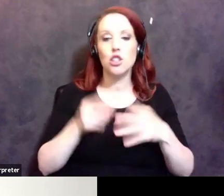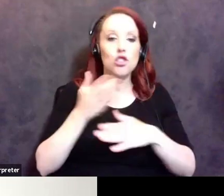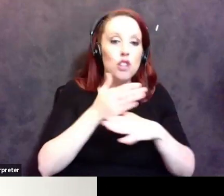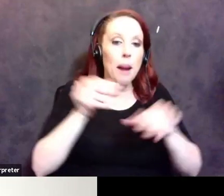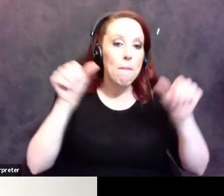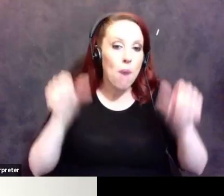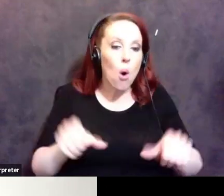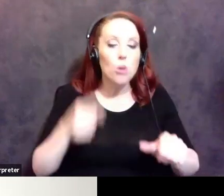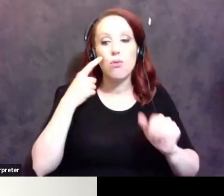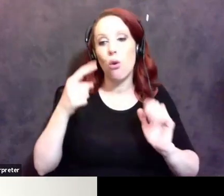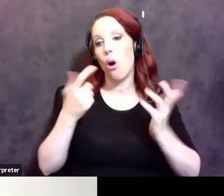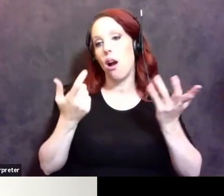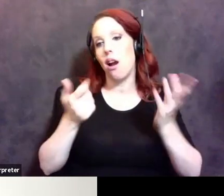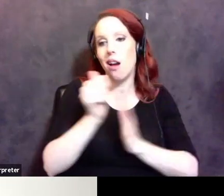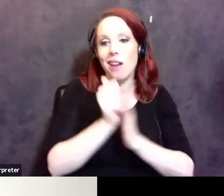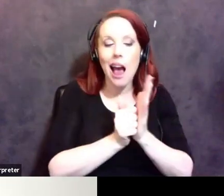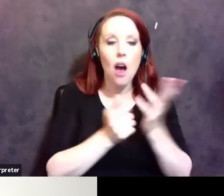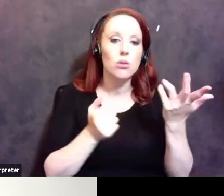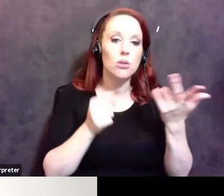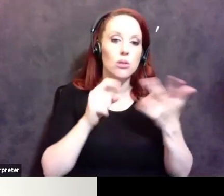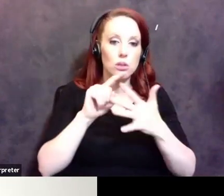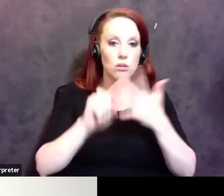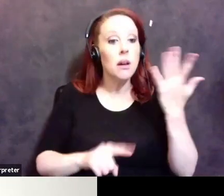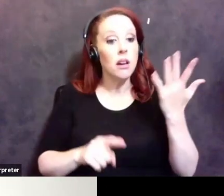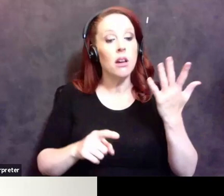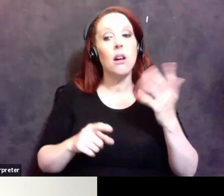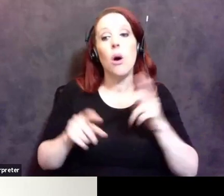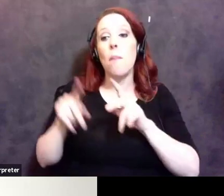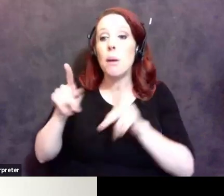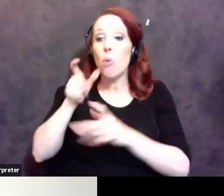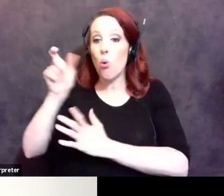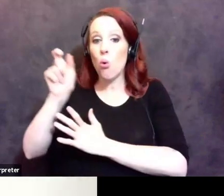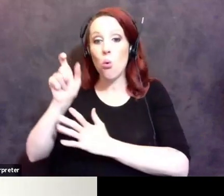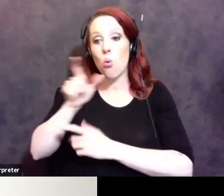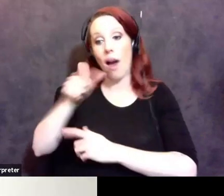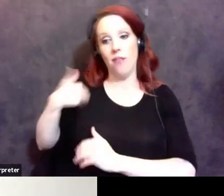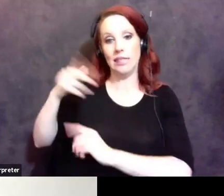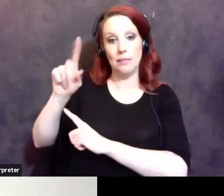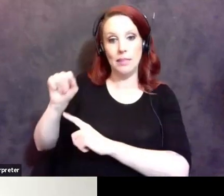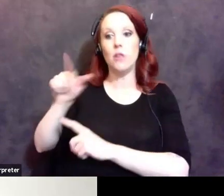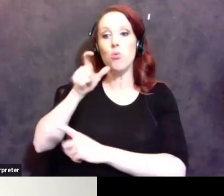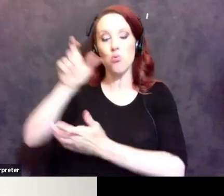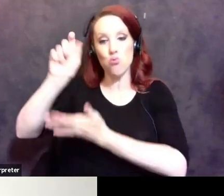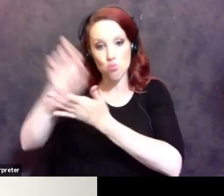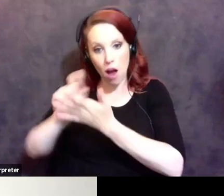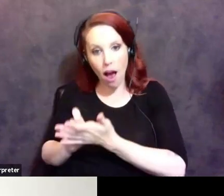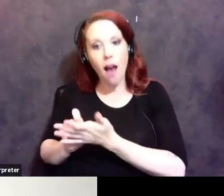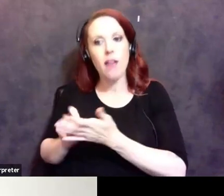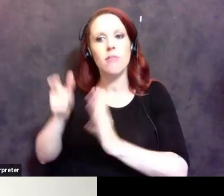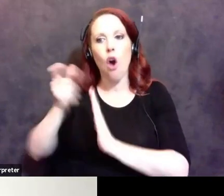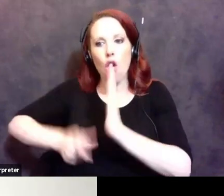that you think are ... That are written by disabled people and help disseminate those messages far and